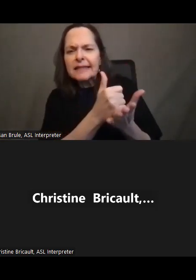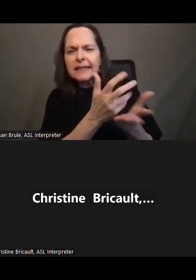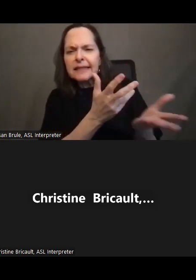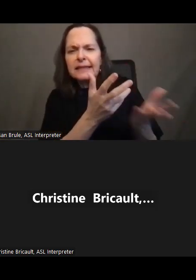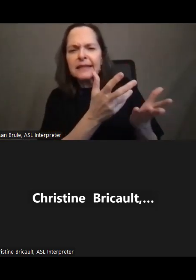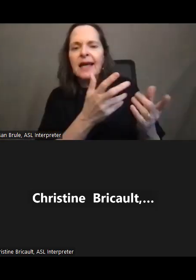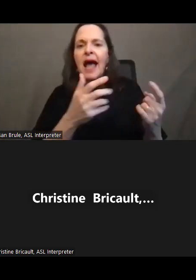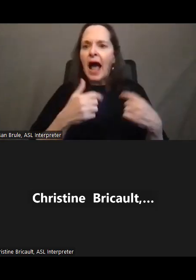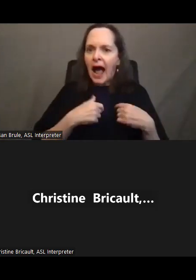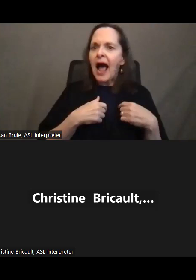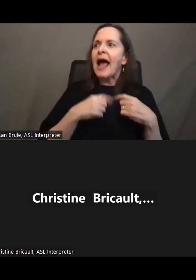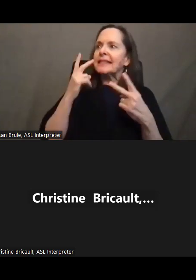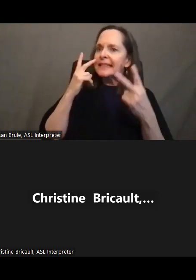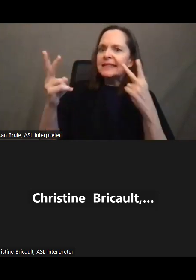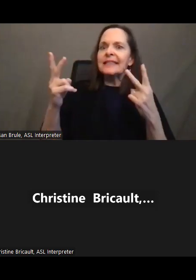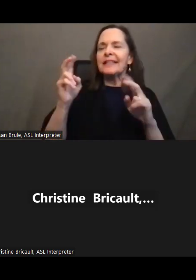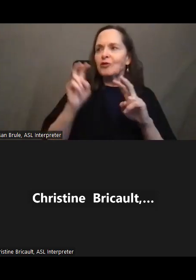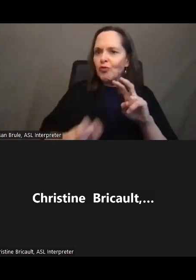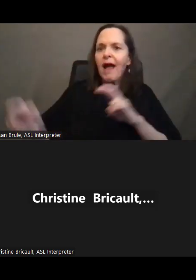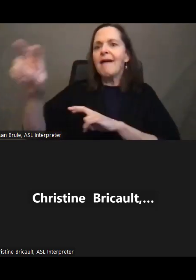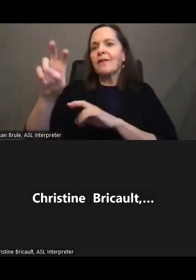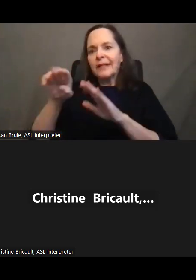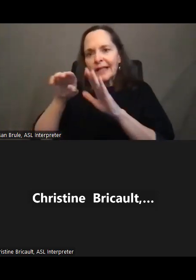And a lot of it was making sure that